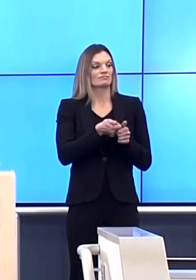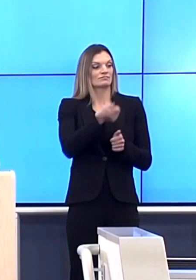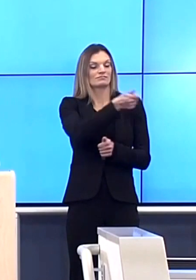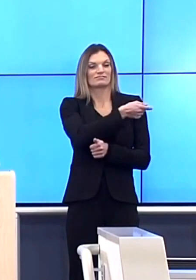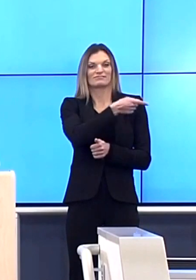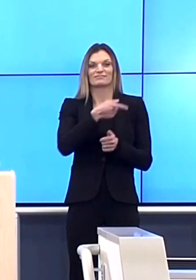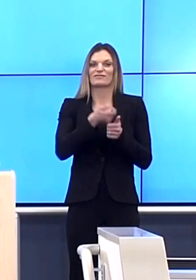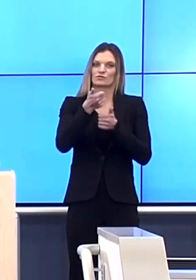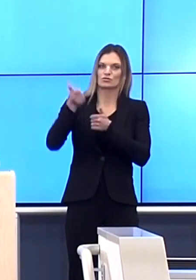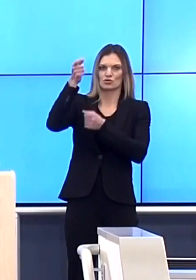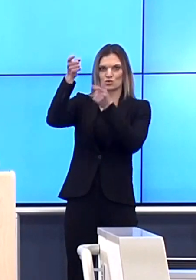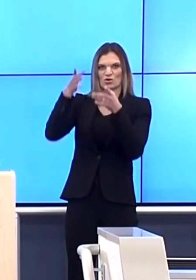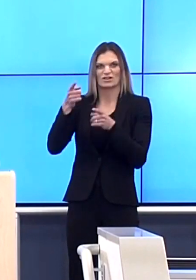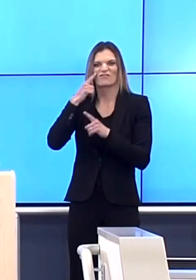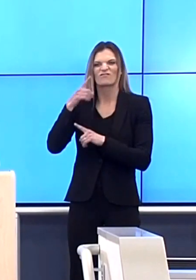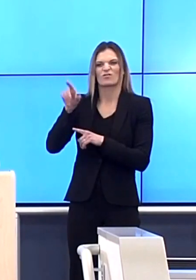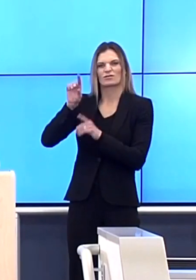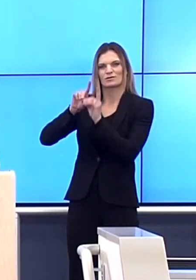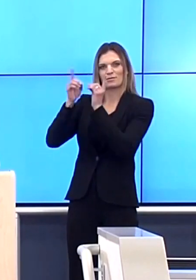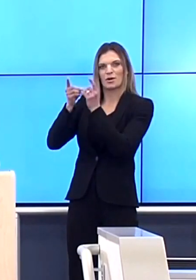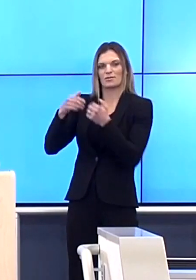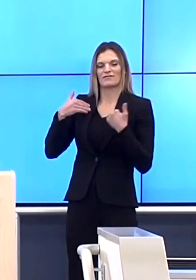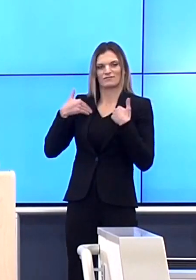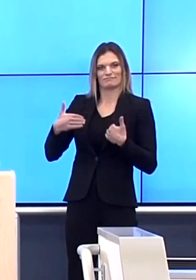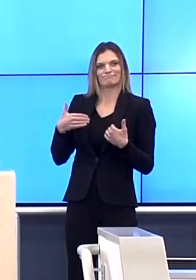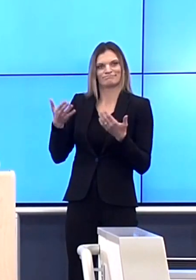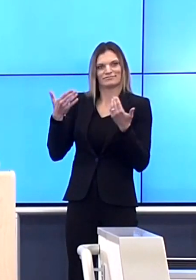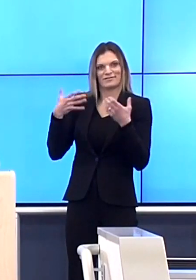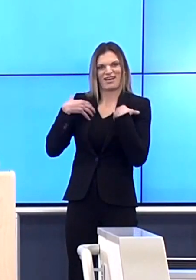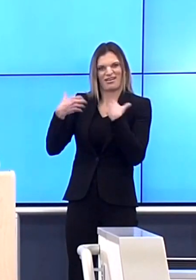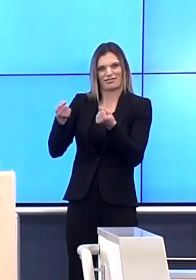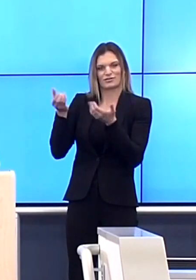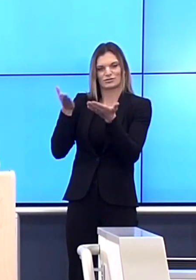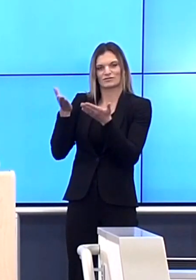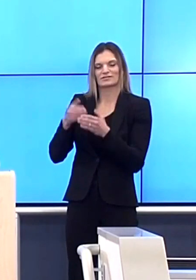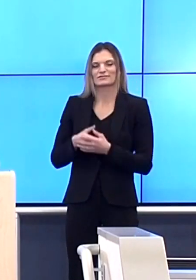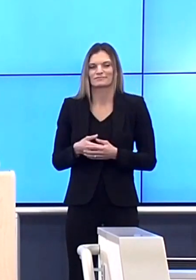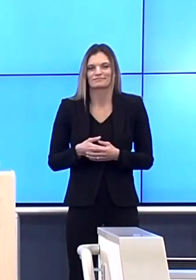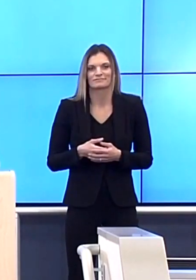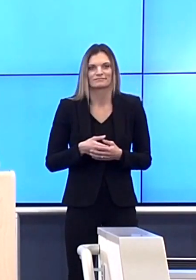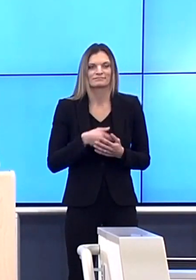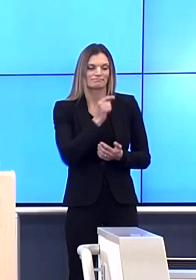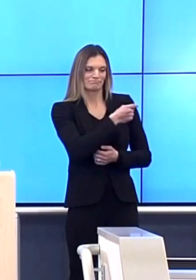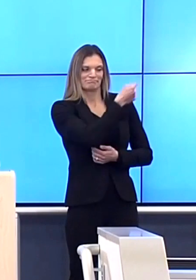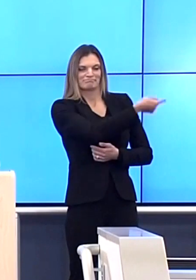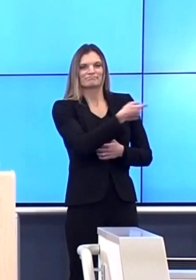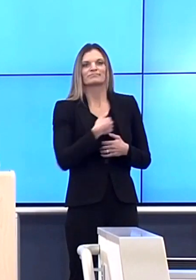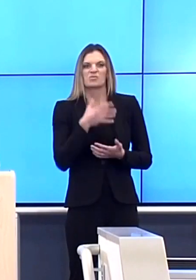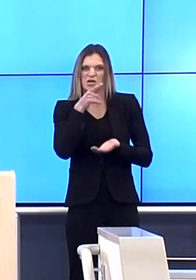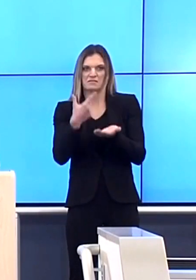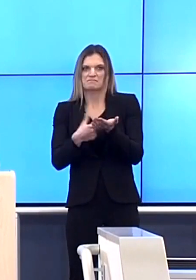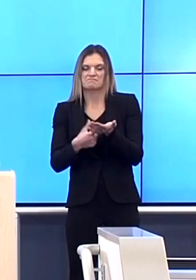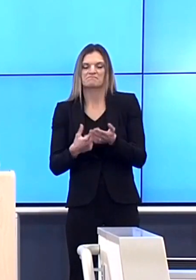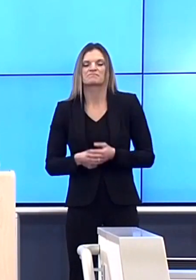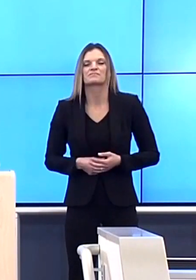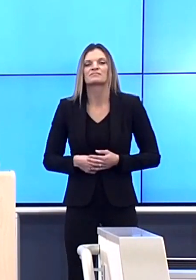CHIEF MEDICAL EXECUTIVE HERE IN THE TATE UH R OF MICHIGAN AND THE TATE UH R OF MICHIGAN AND DIRECTOR ROBERT GORDON, DIRECTOR DIRECTOR ROBERT GORDON, DIRECTOR OF HEALTH AND HUMAN SOURCES OF HEALTH AND HUMAN SOURCES DEPARTMENT.